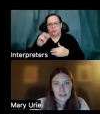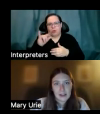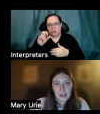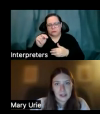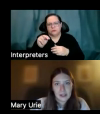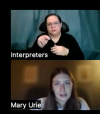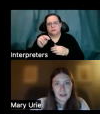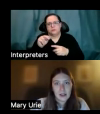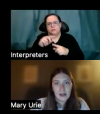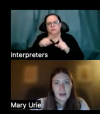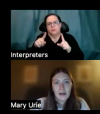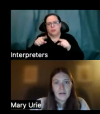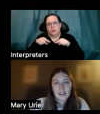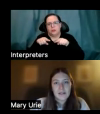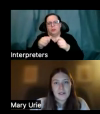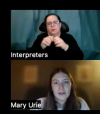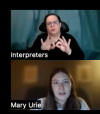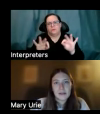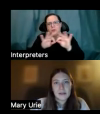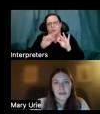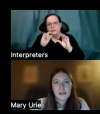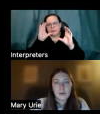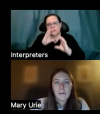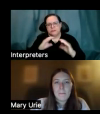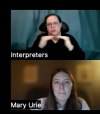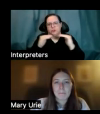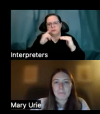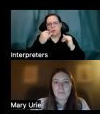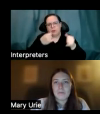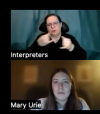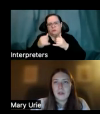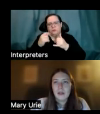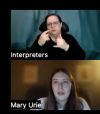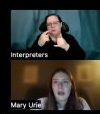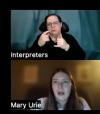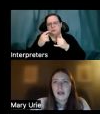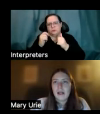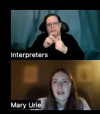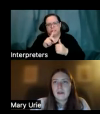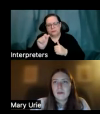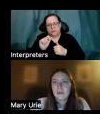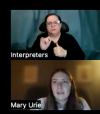seek justice for individuals with disabilities? Well, I would